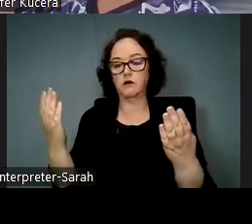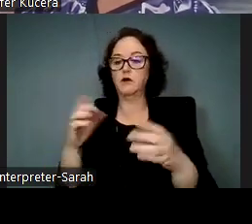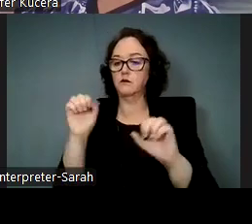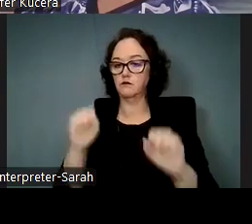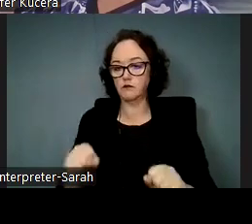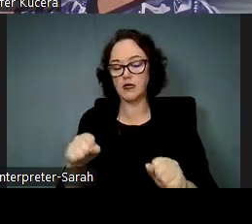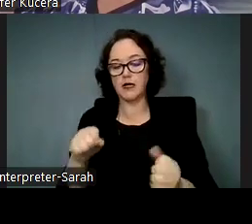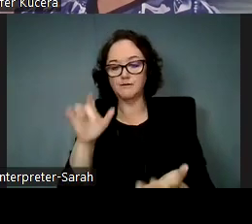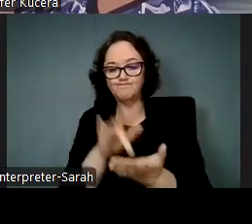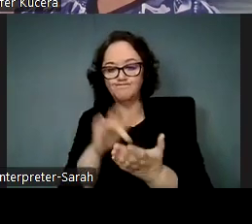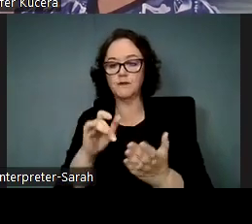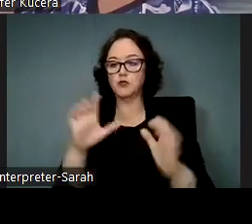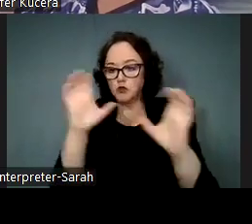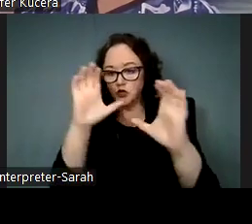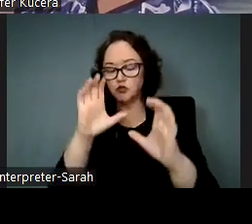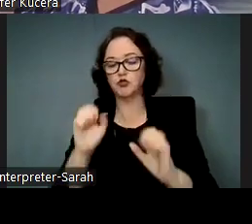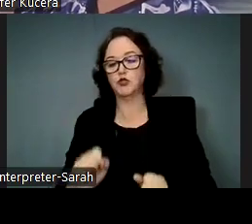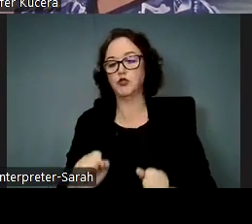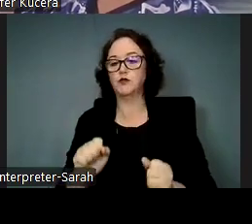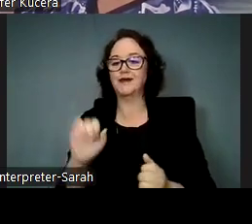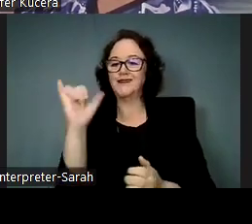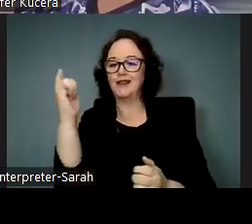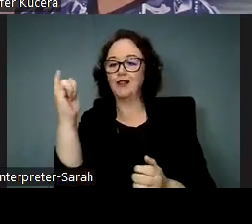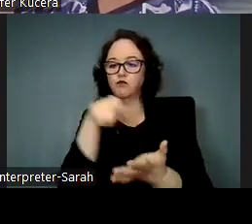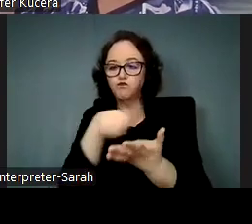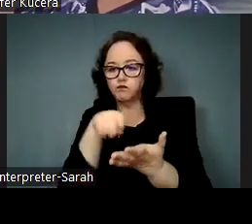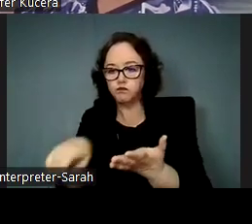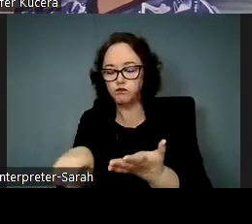highlight information, you can copy-and-paste text―so whatever